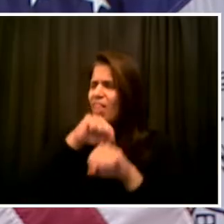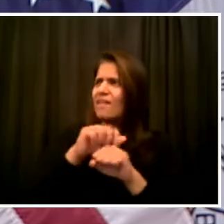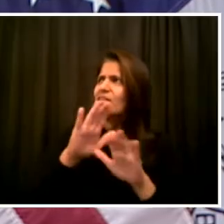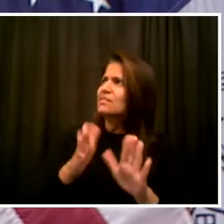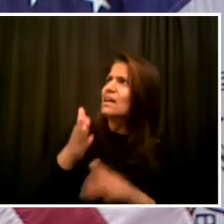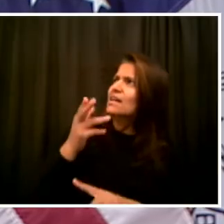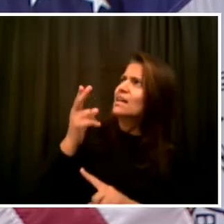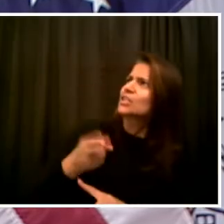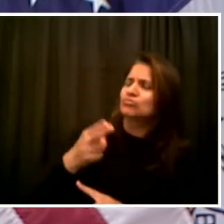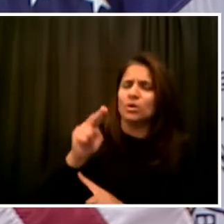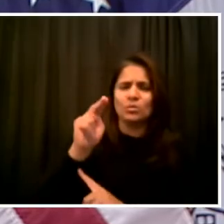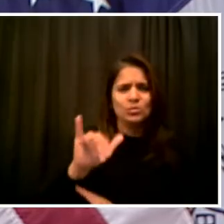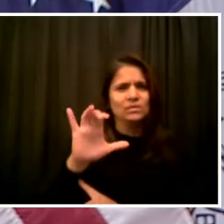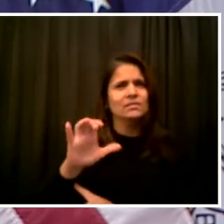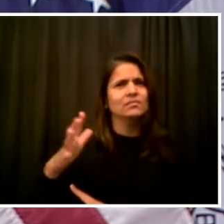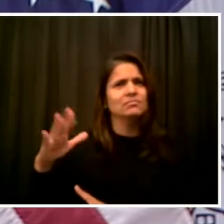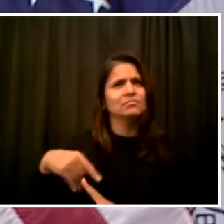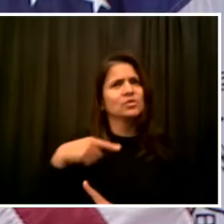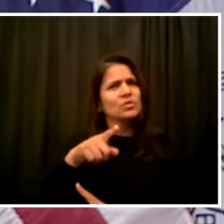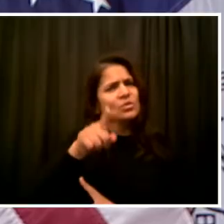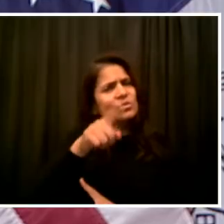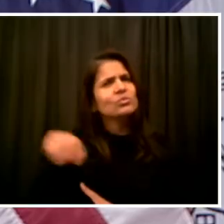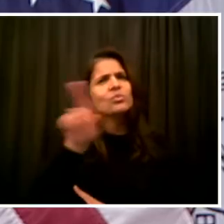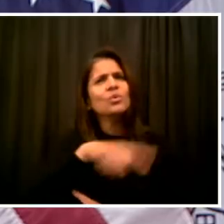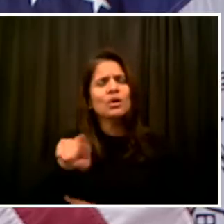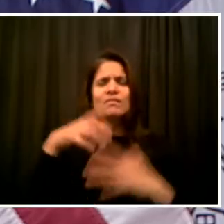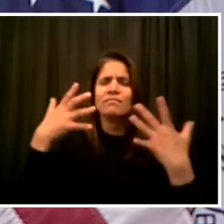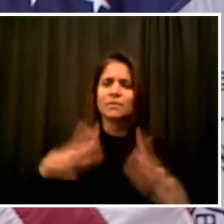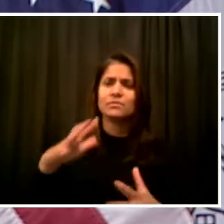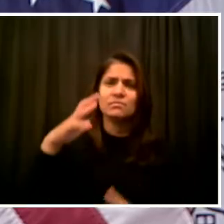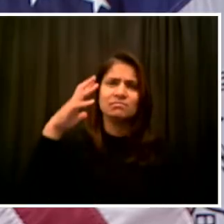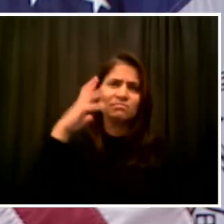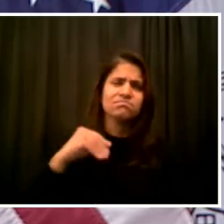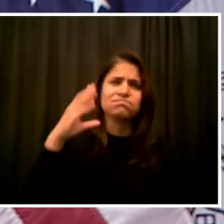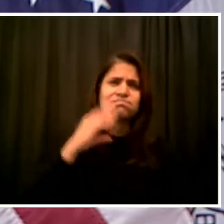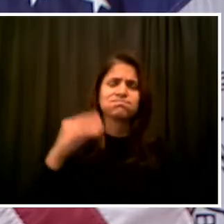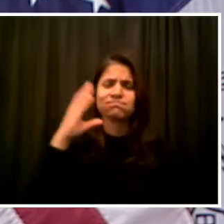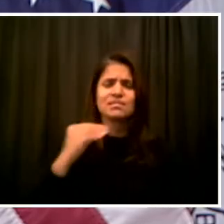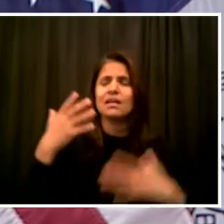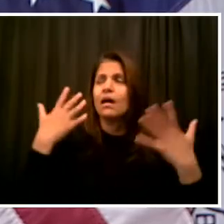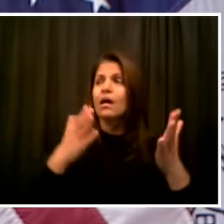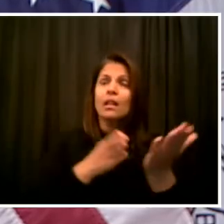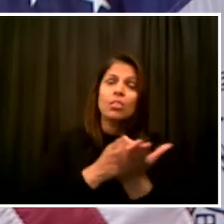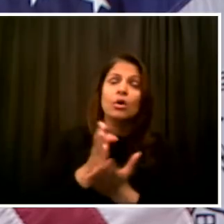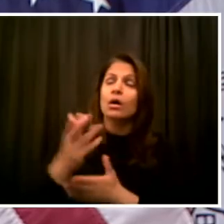NOW, YOU KNOW YOURIS HTO, RY YOU'VE LIVED HERE, YOU'VE SEEN THE CITY THROUGH